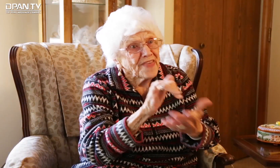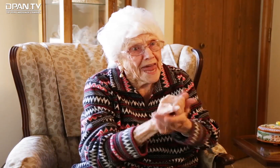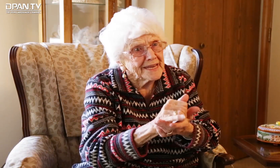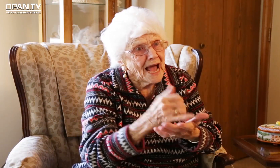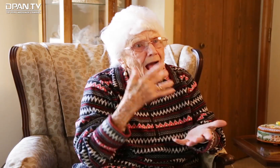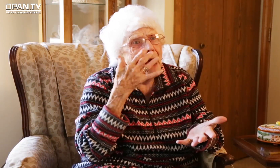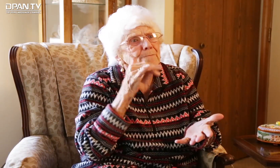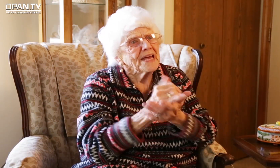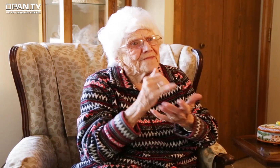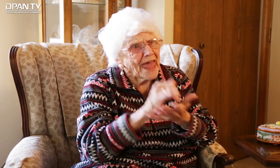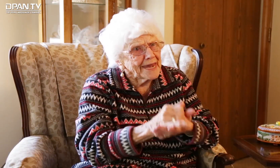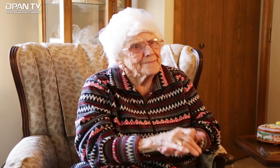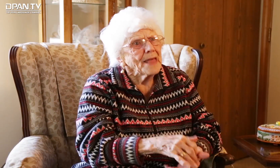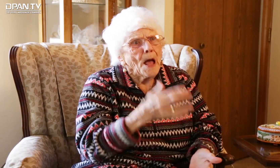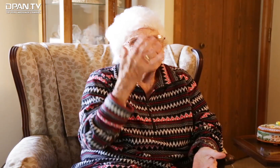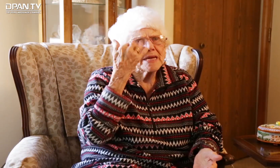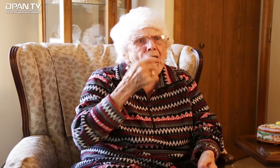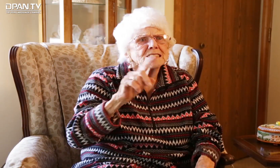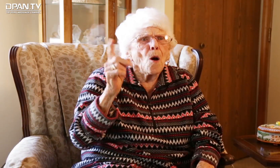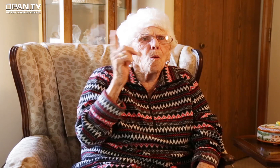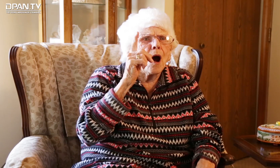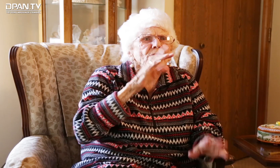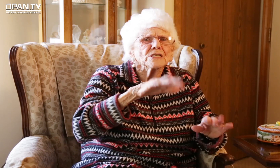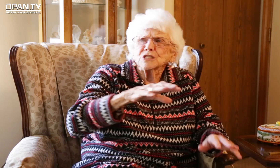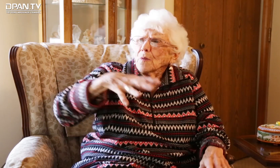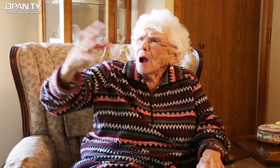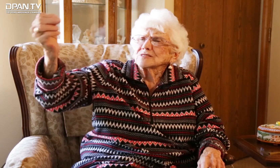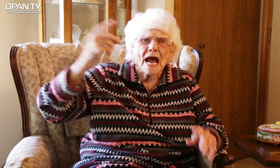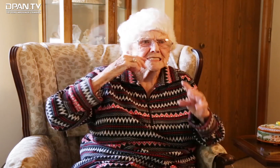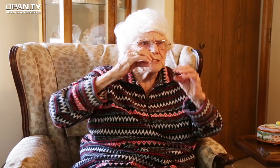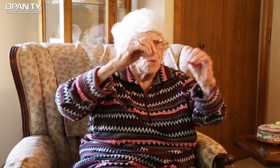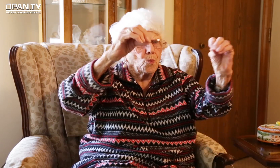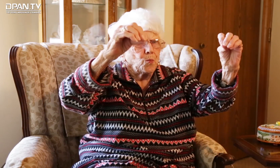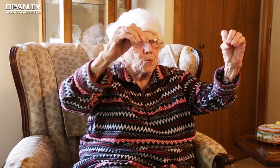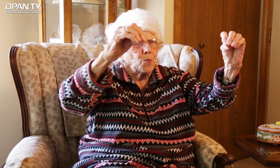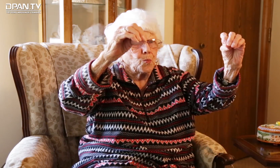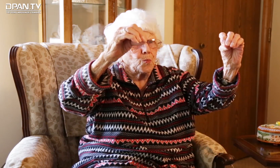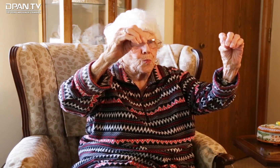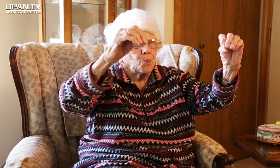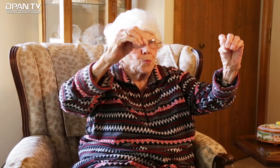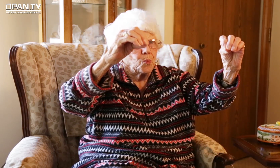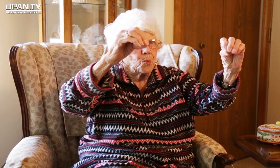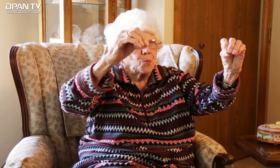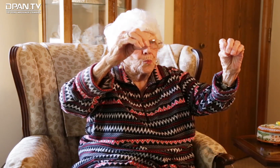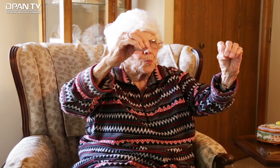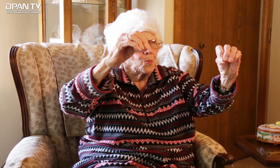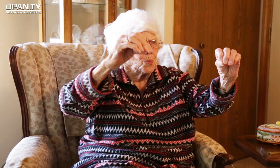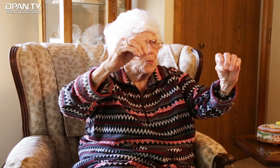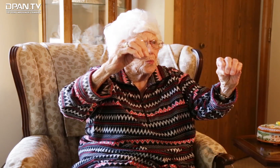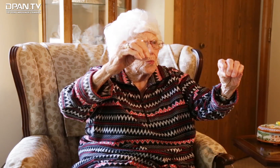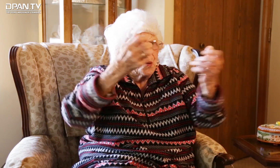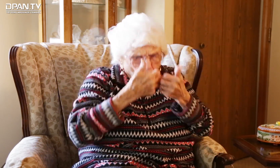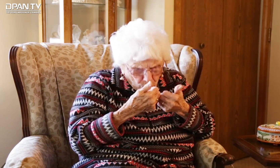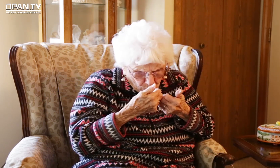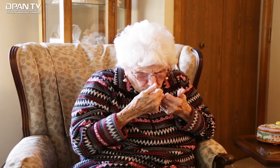I BELIEVE THAT. I believe that. Because where are the children outside? I see none.